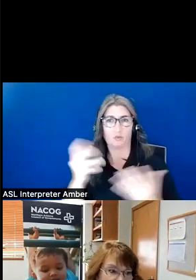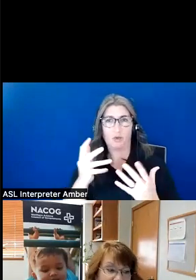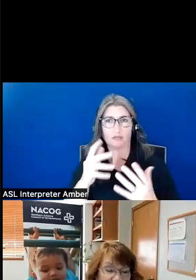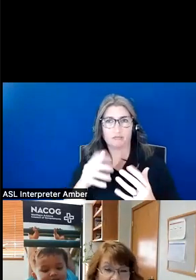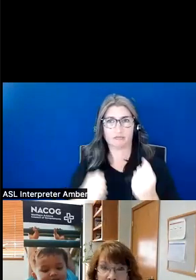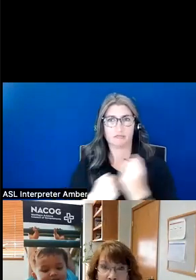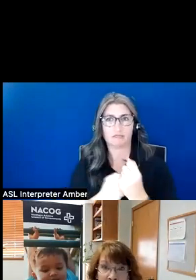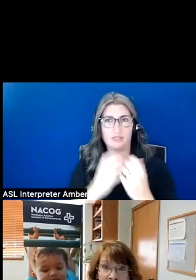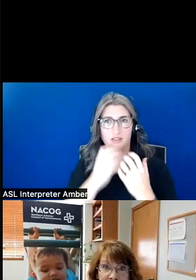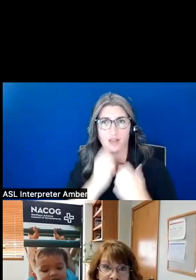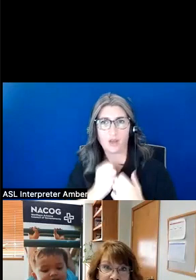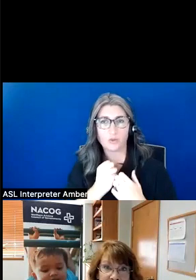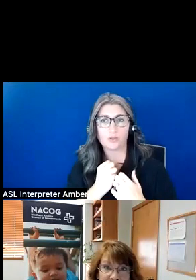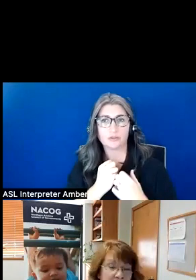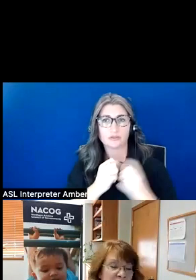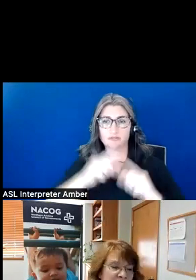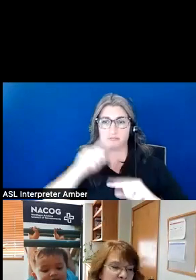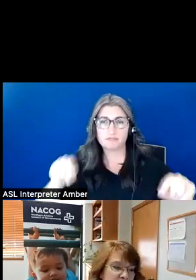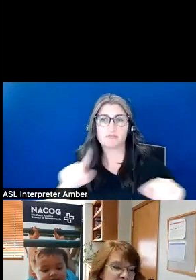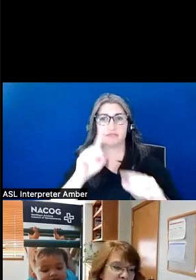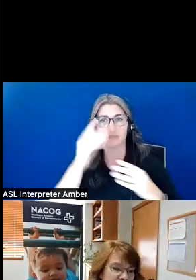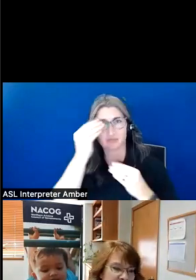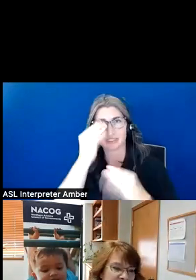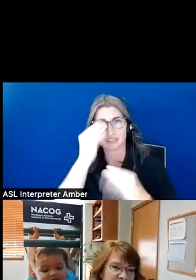We had all kinds of data, but we just weren't sure.